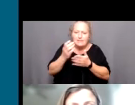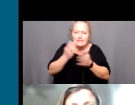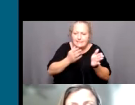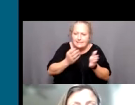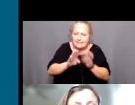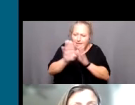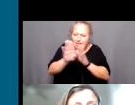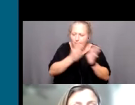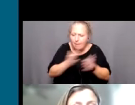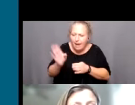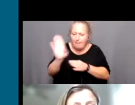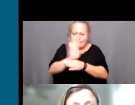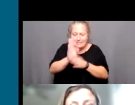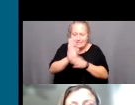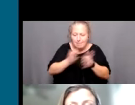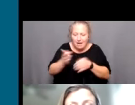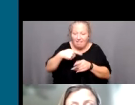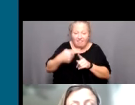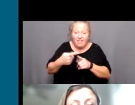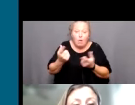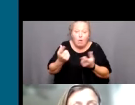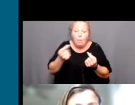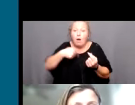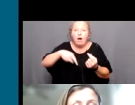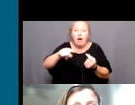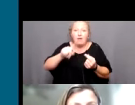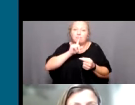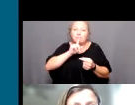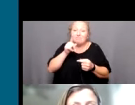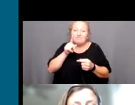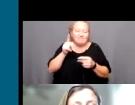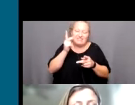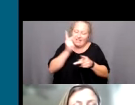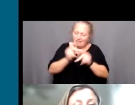development plan or business development plans.